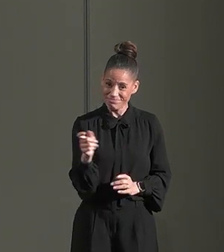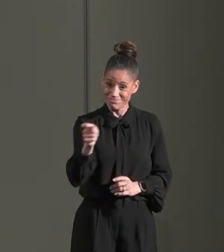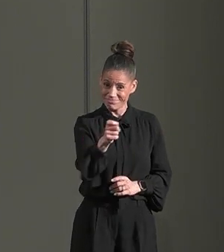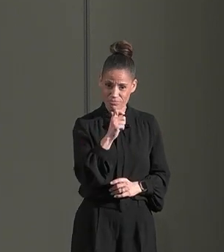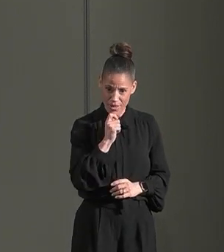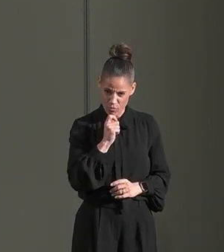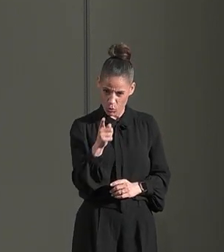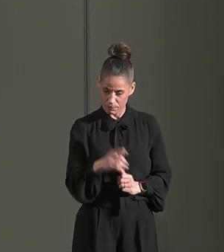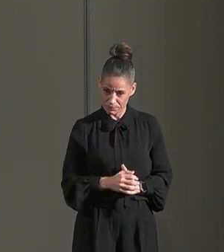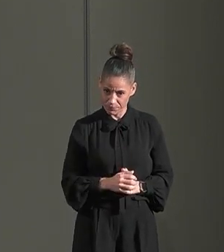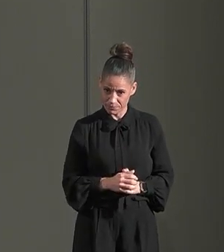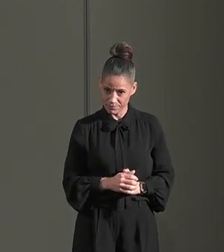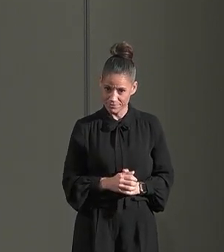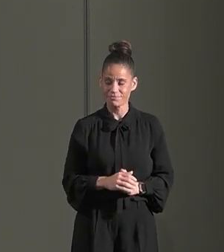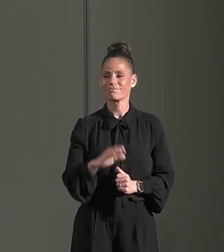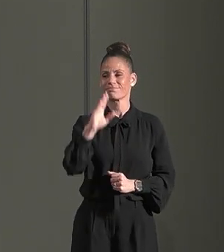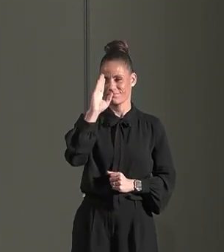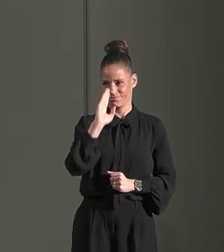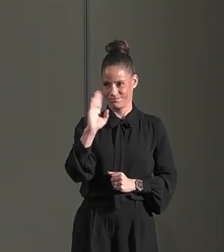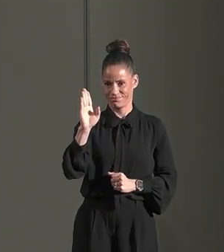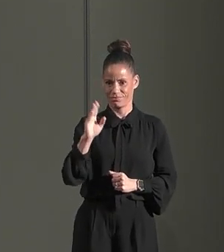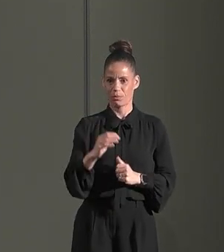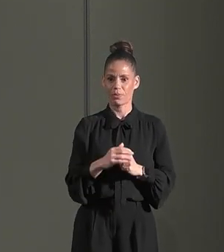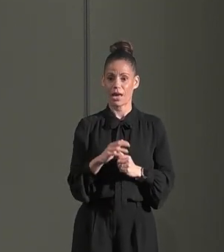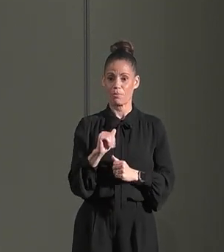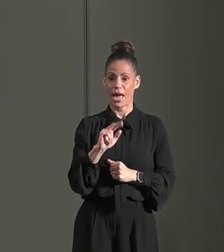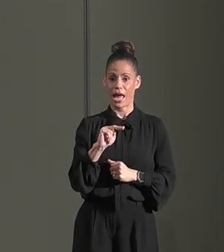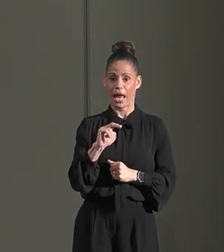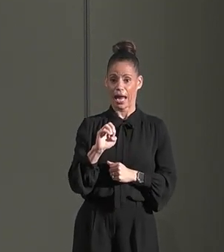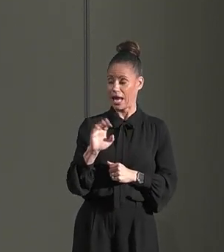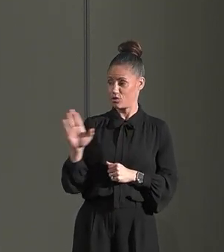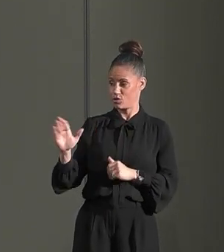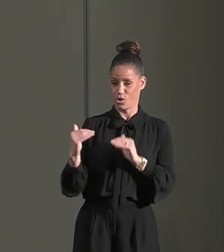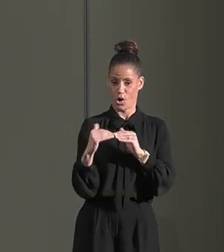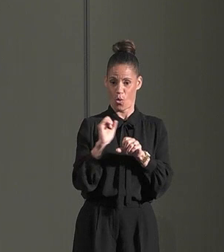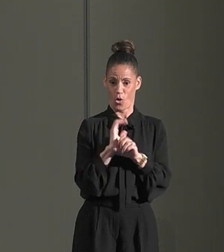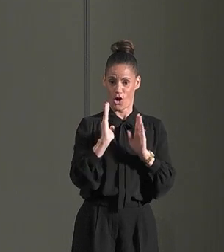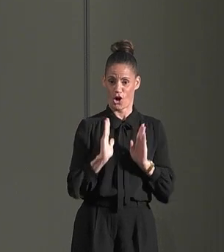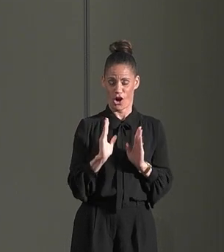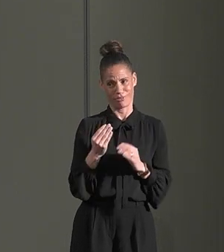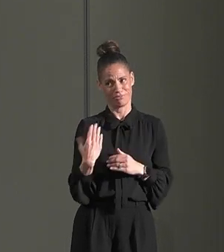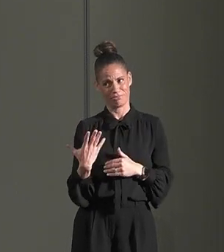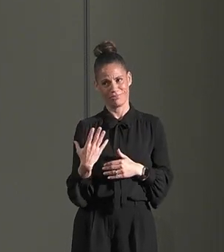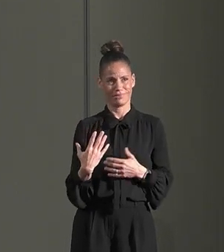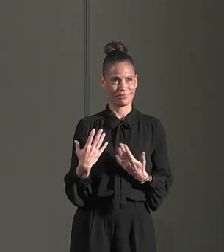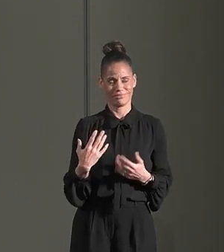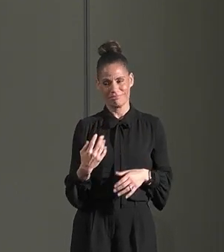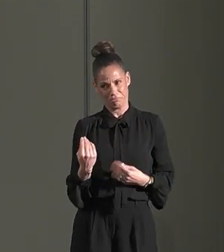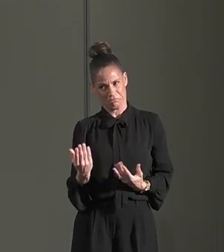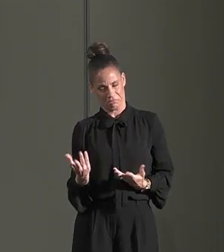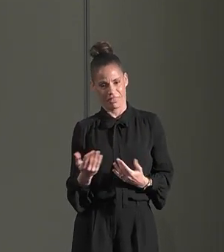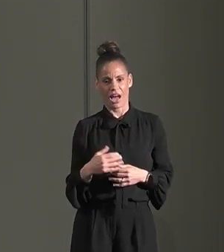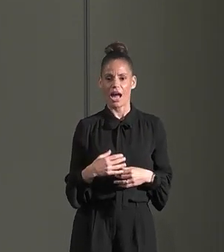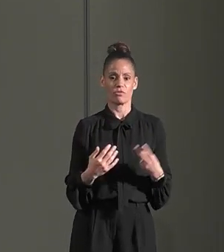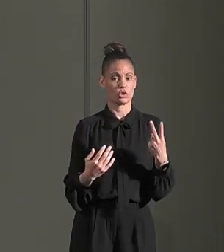Hi I'm one of Anne's co-workers so you get context. I have two wildly diverse questions.